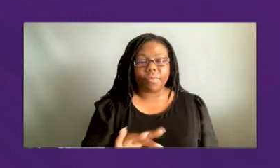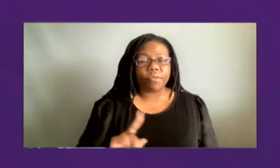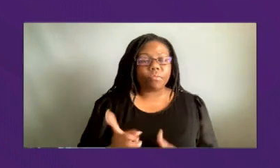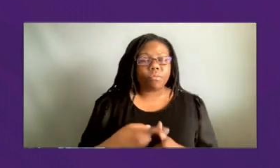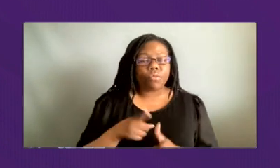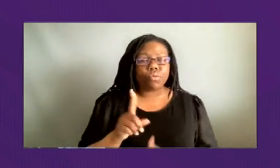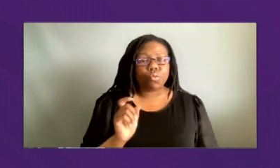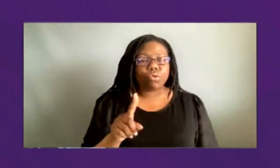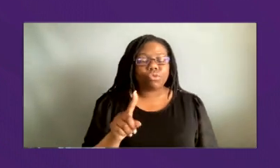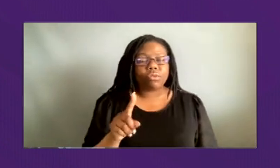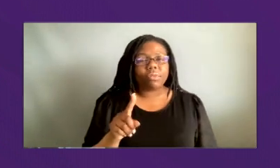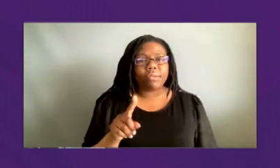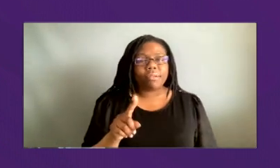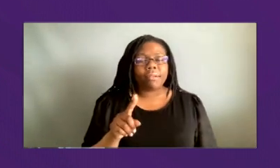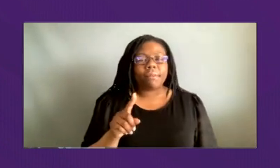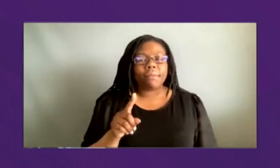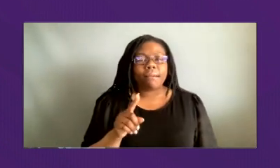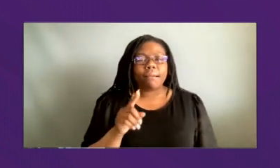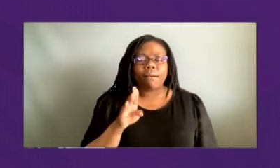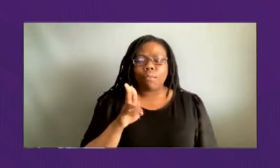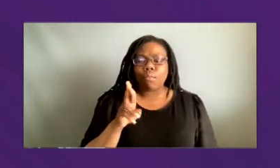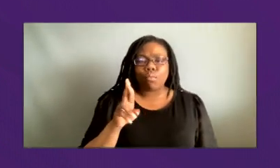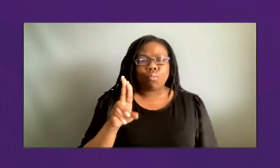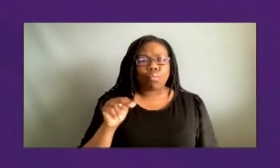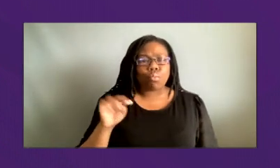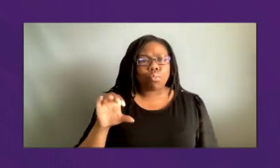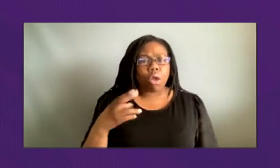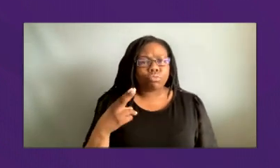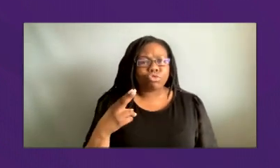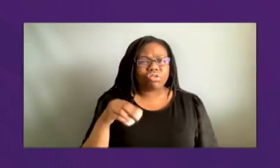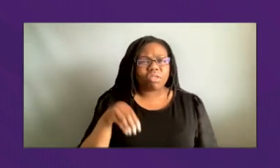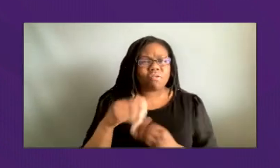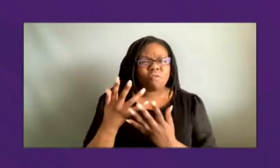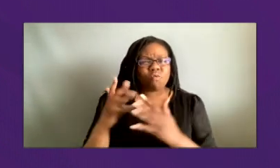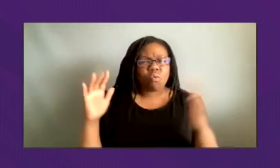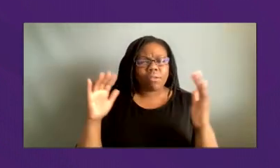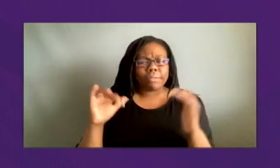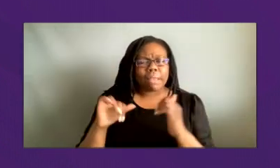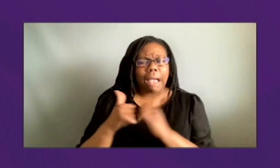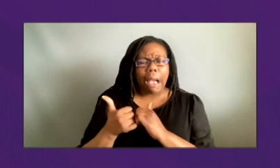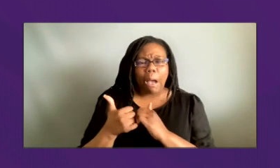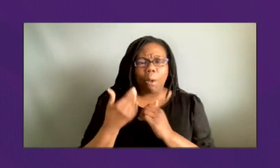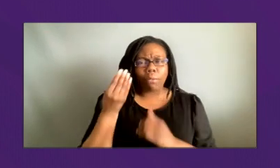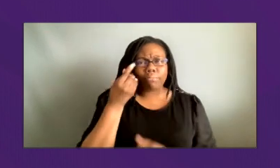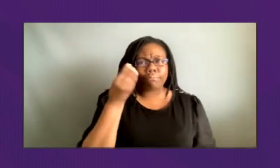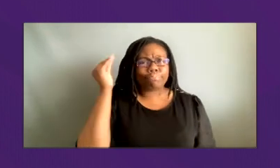the forest get Indians in our heads? Just by hearing this question, you might have